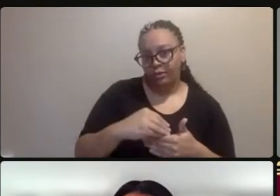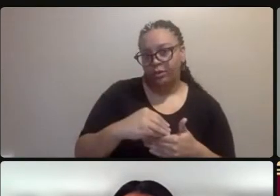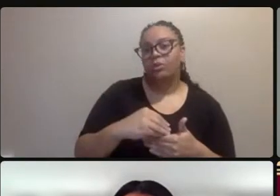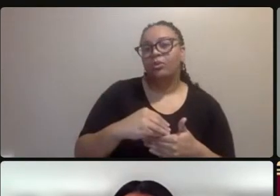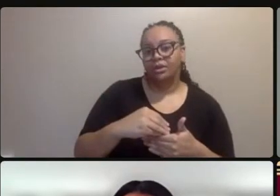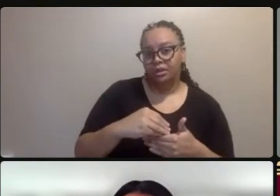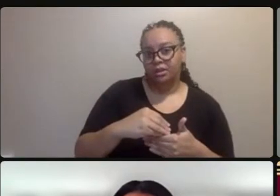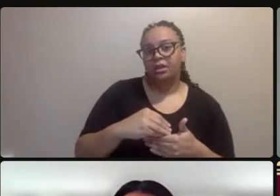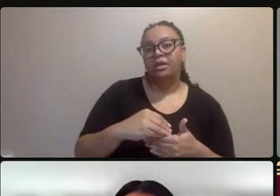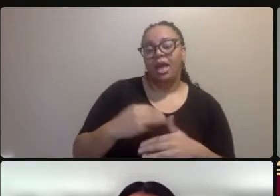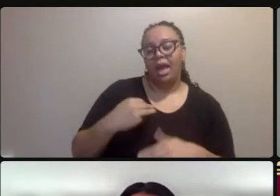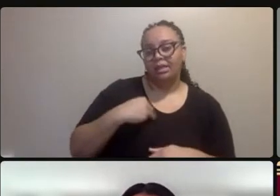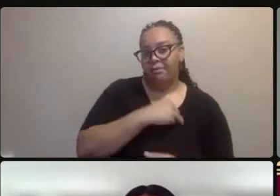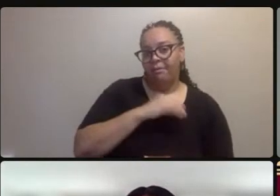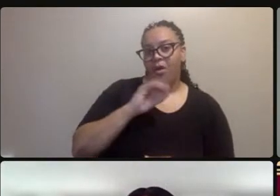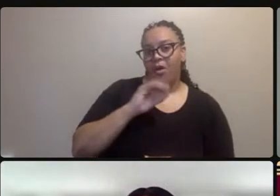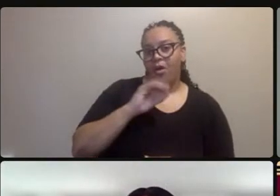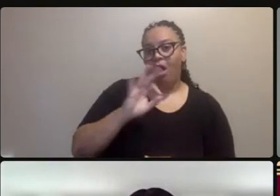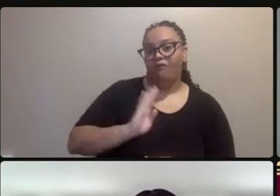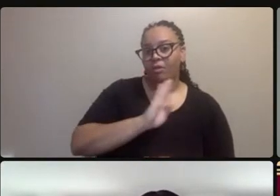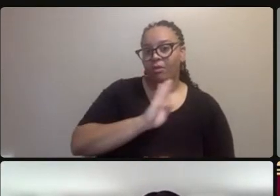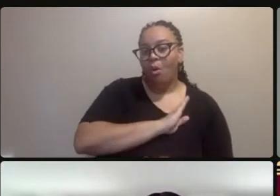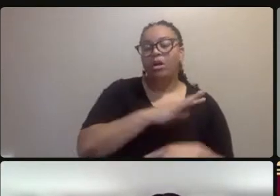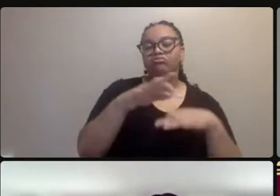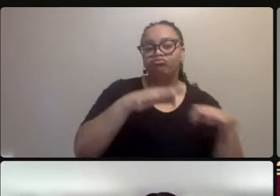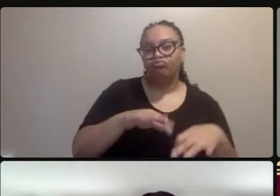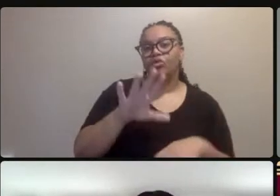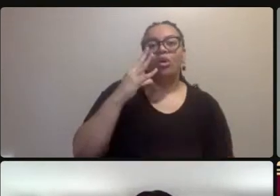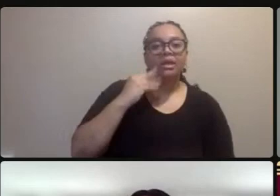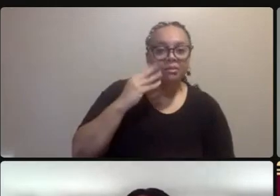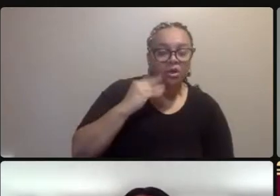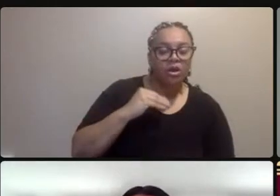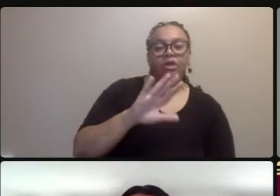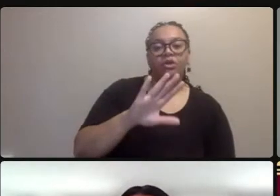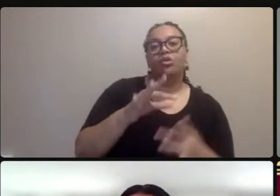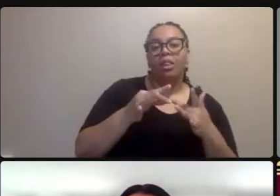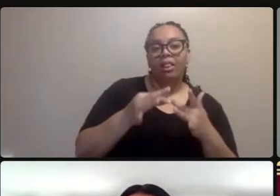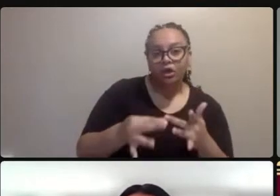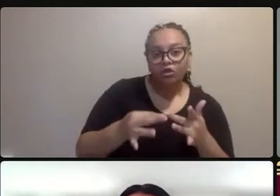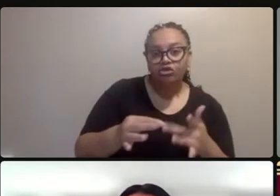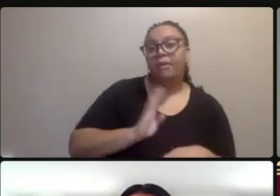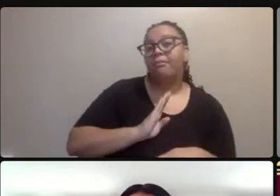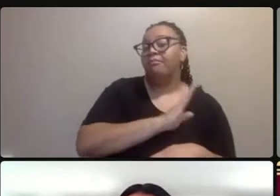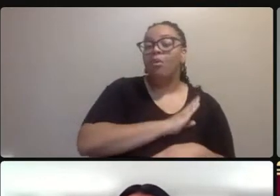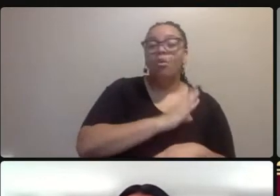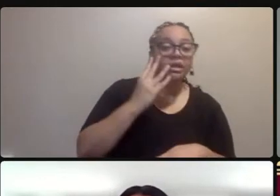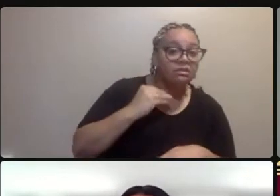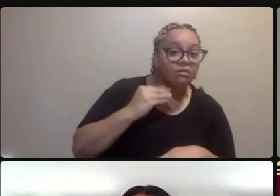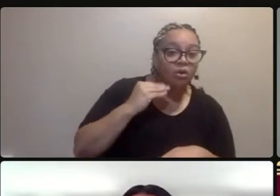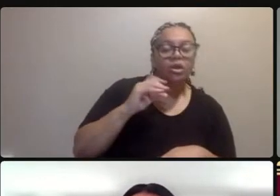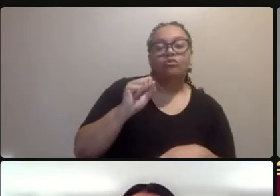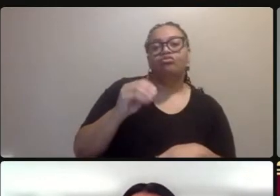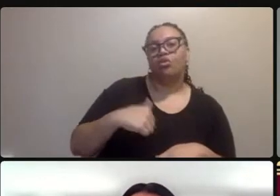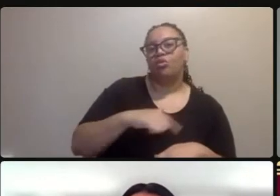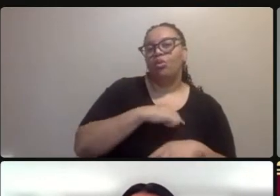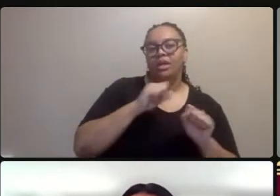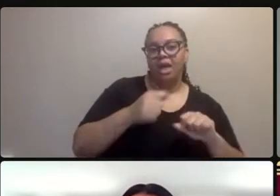THANK YOU. NUMBER TWO IS SHARE HOW YOU